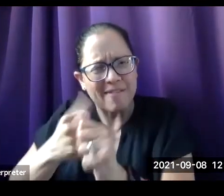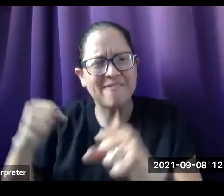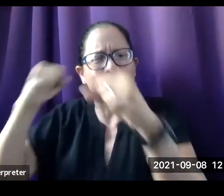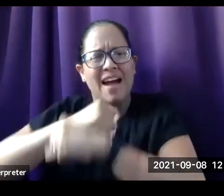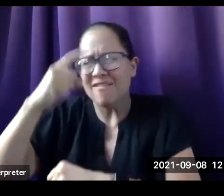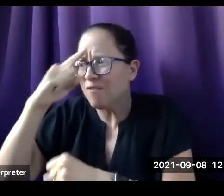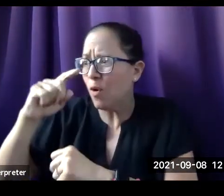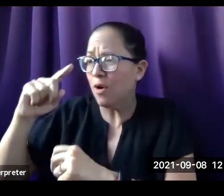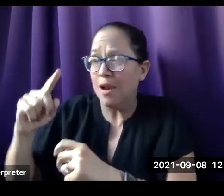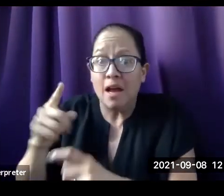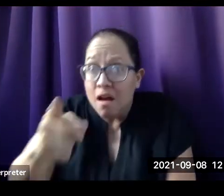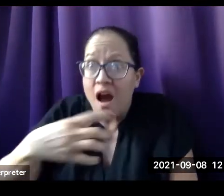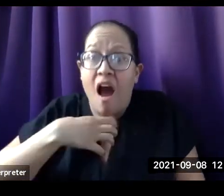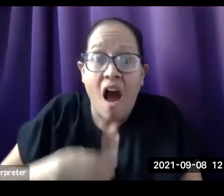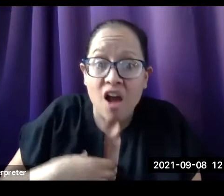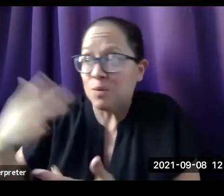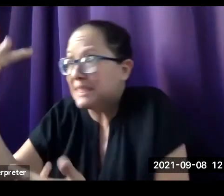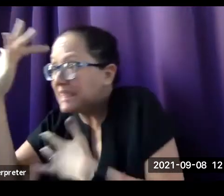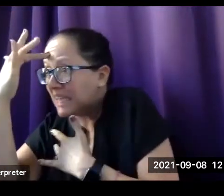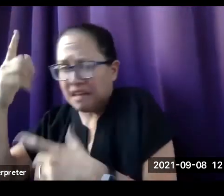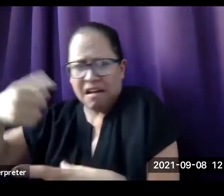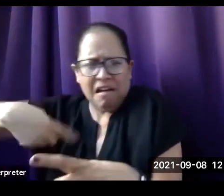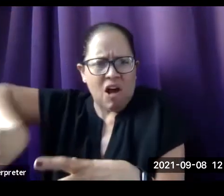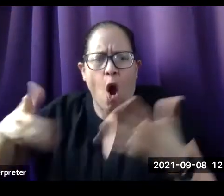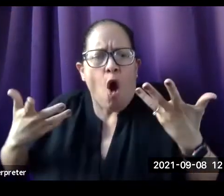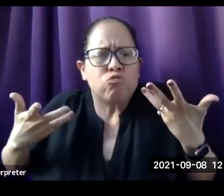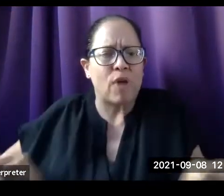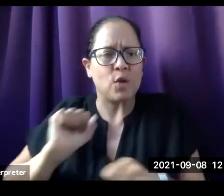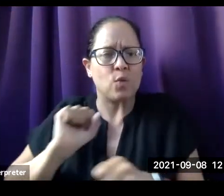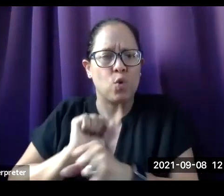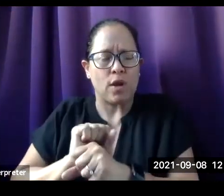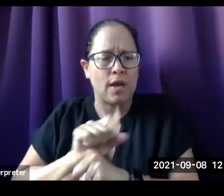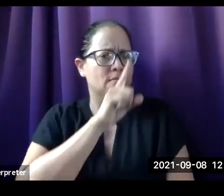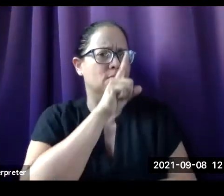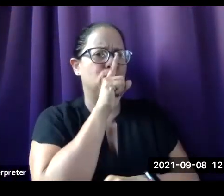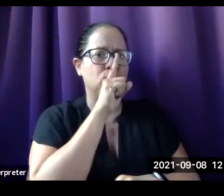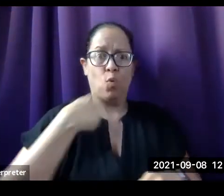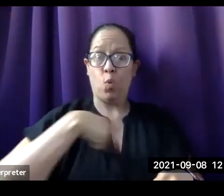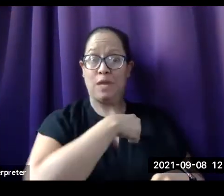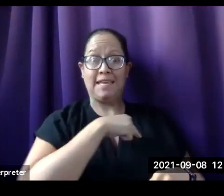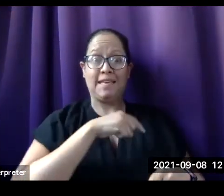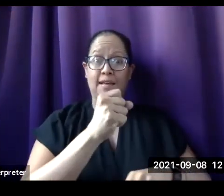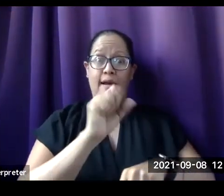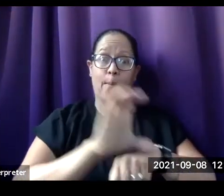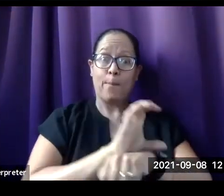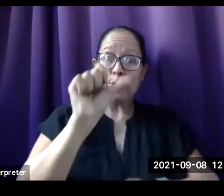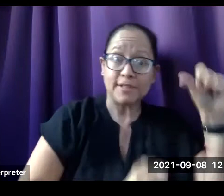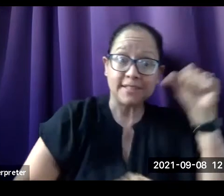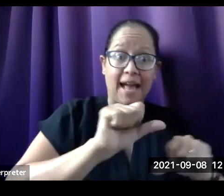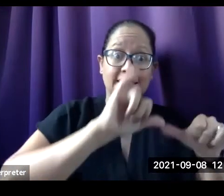They are the ones who are doing the lion's share of work to keep the fabric of their communities stitched together.